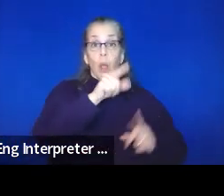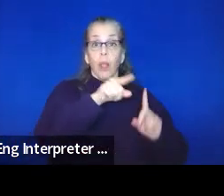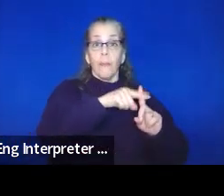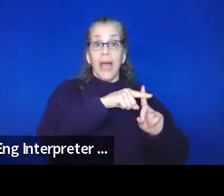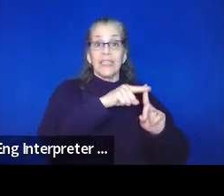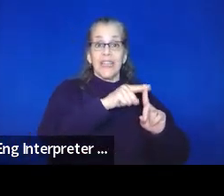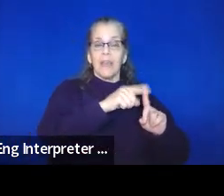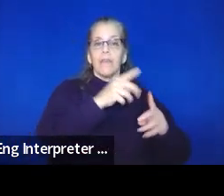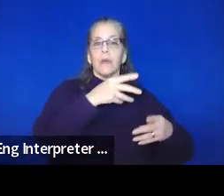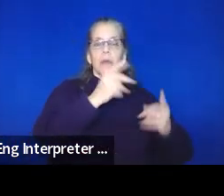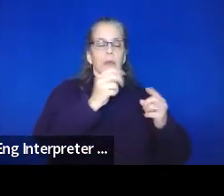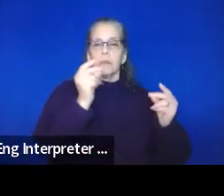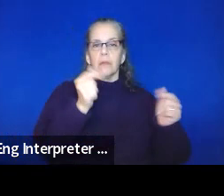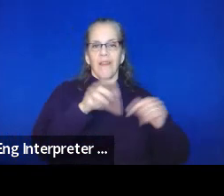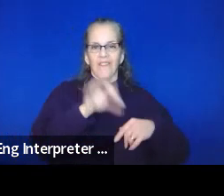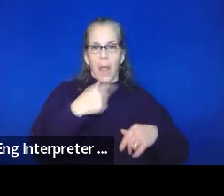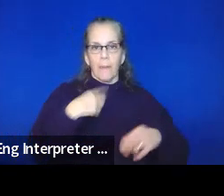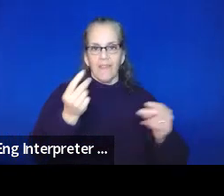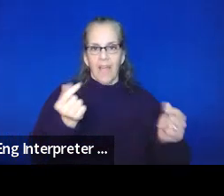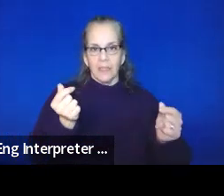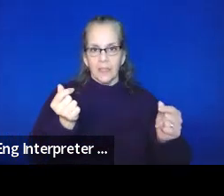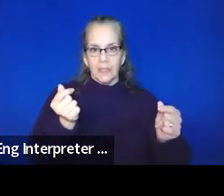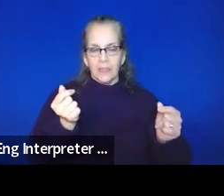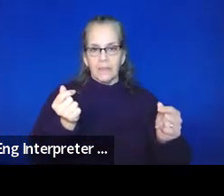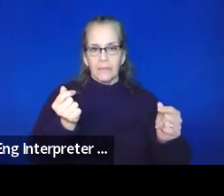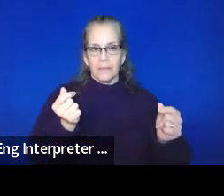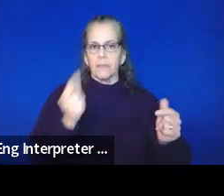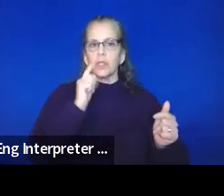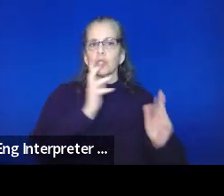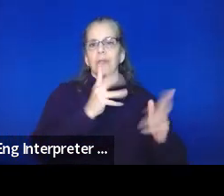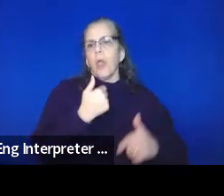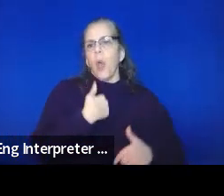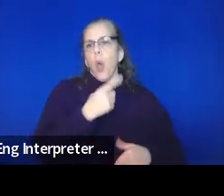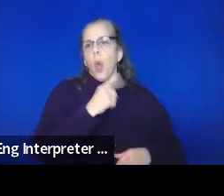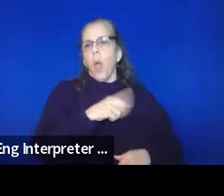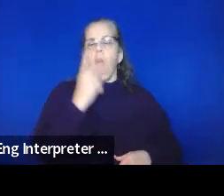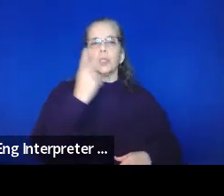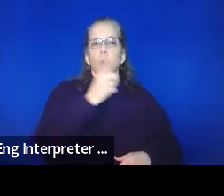Dr. Ruffin's talk, I learned XY and Z, go to that link, it would be very much appreciated.